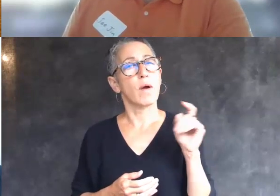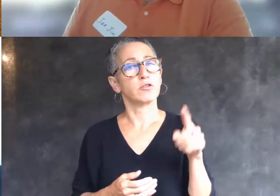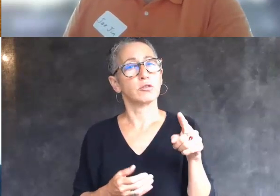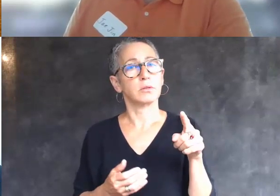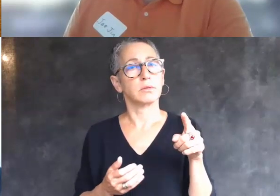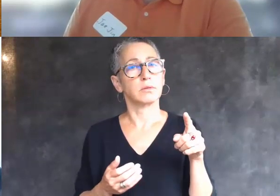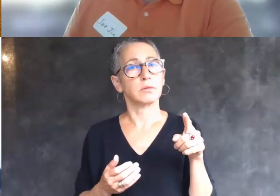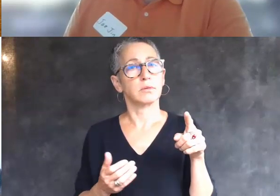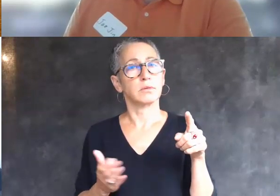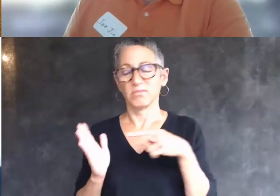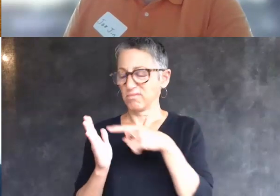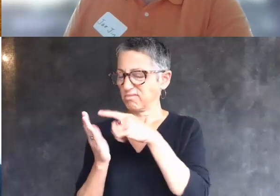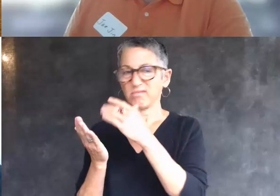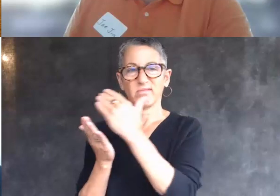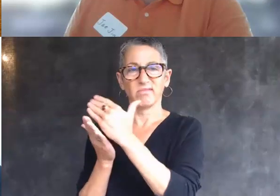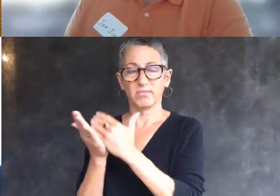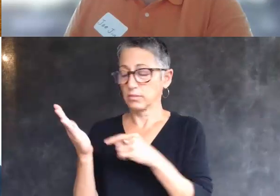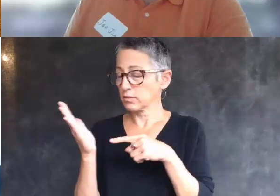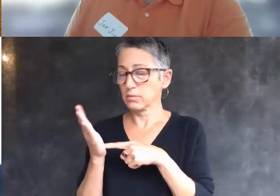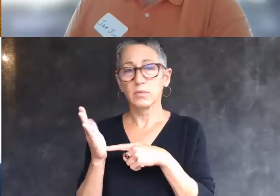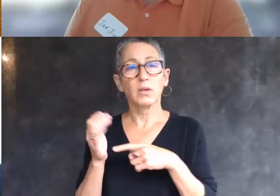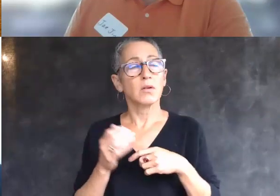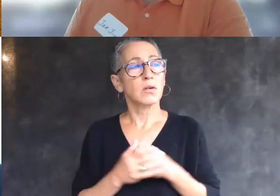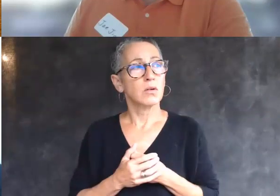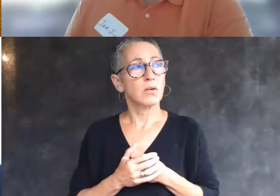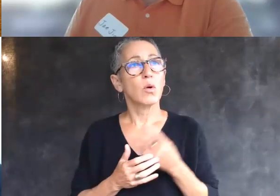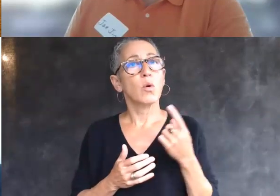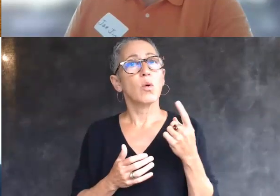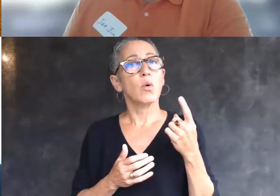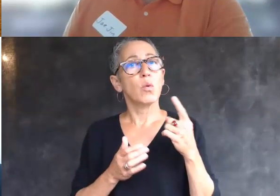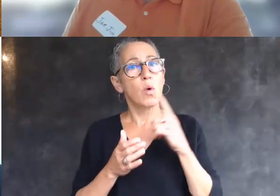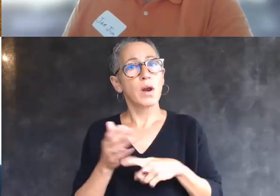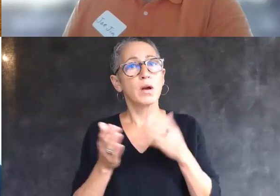what are some of the major significant or big barriers facing